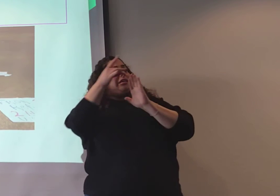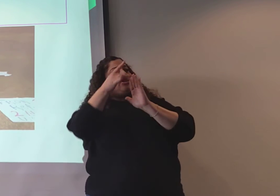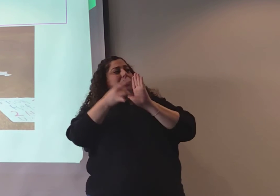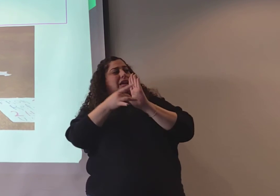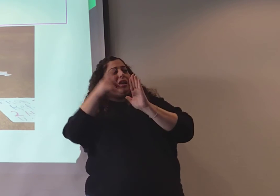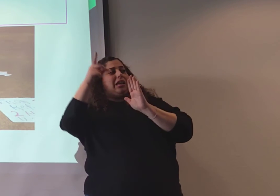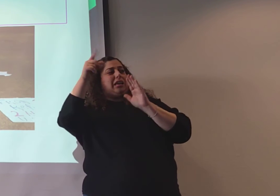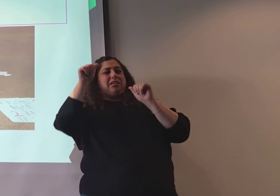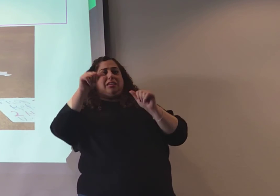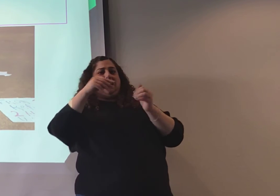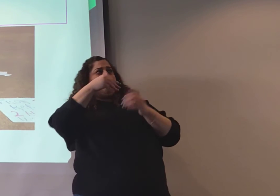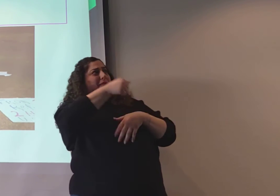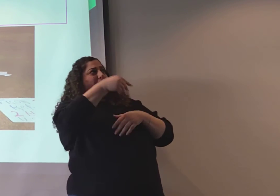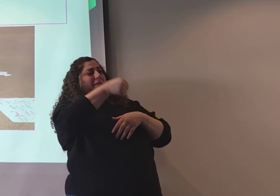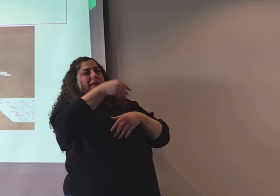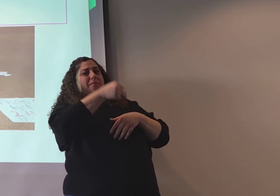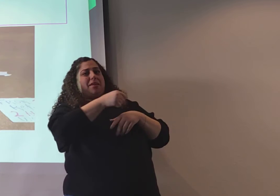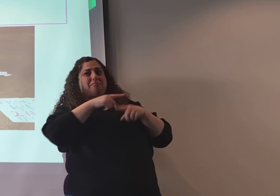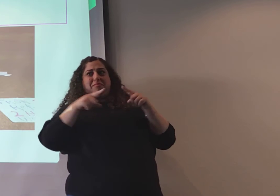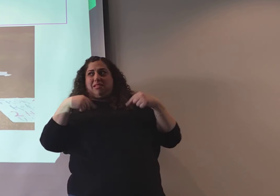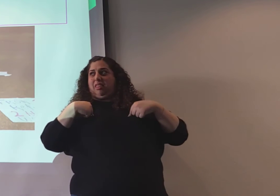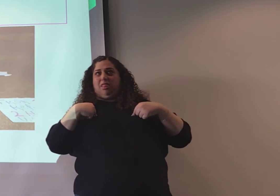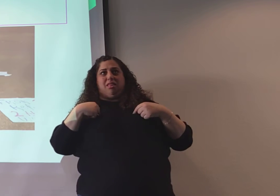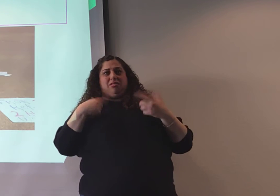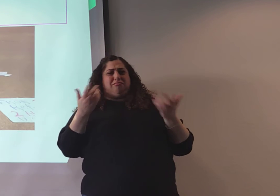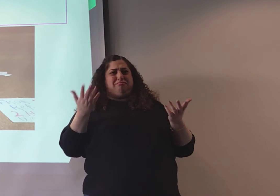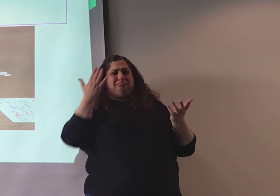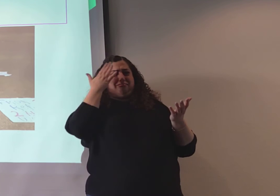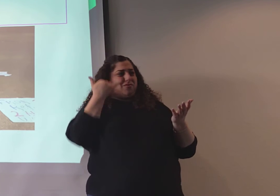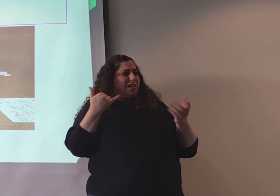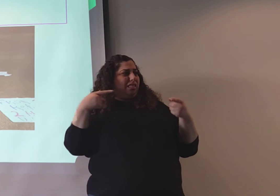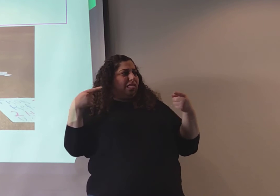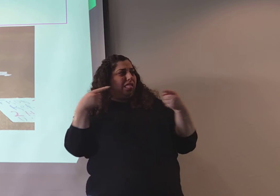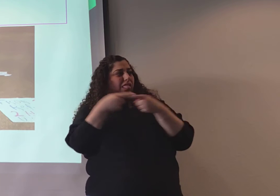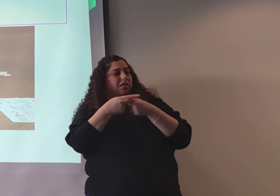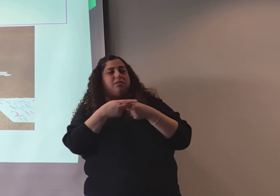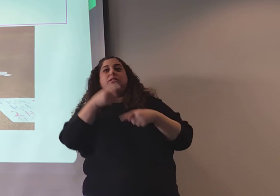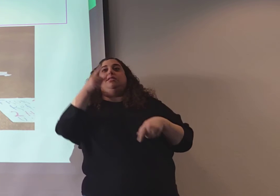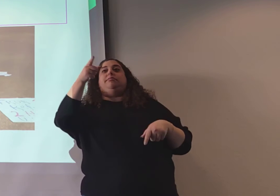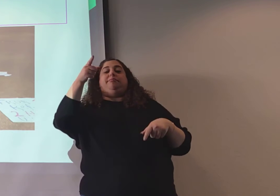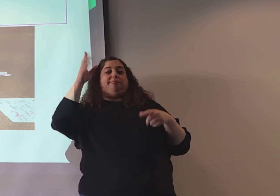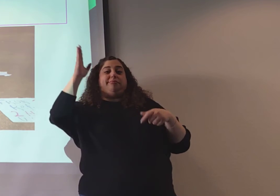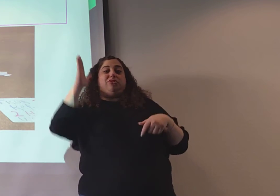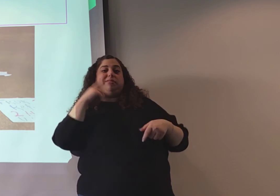Yeah. Because you guys are only paying for half of it, and so part of the rent is not being